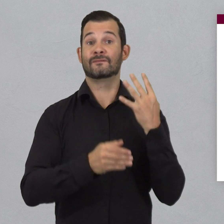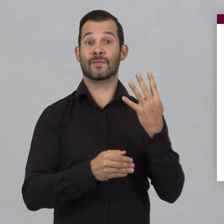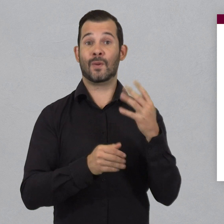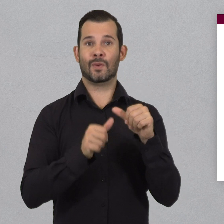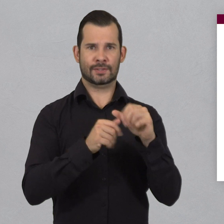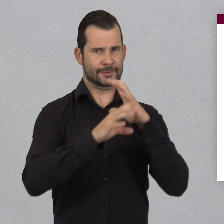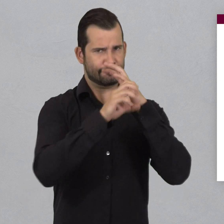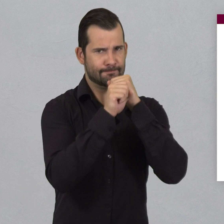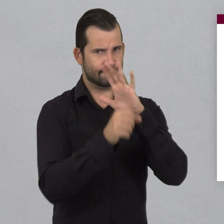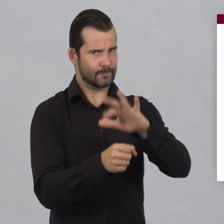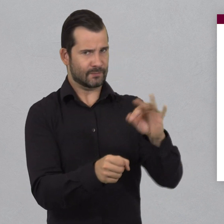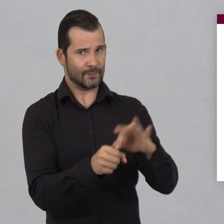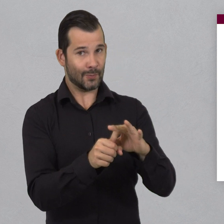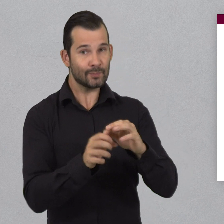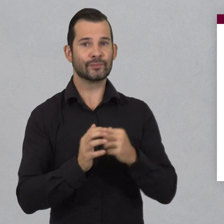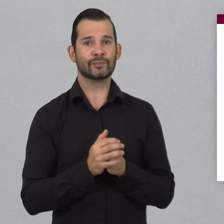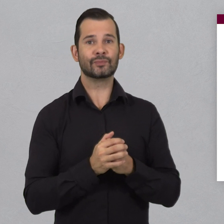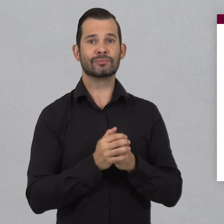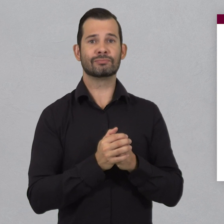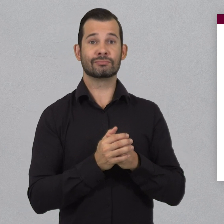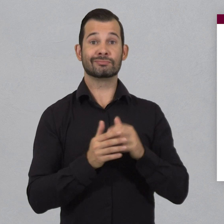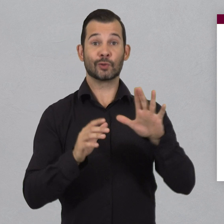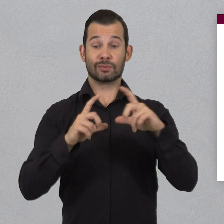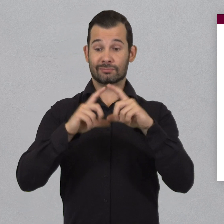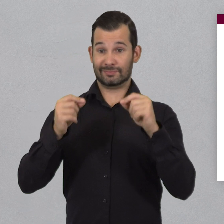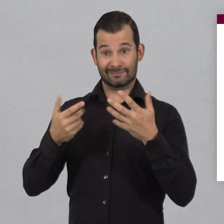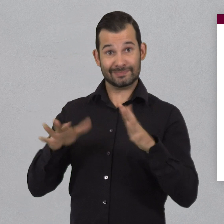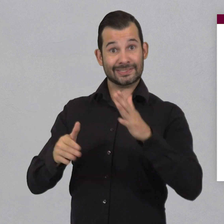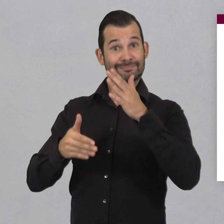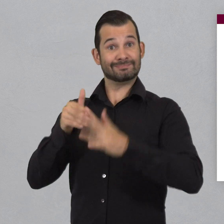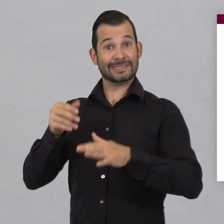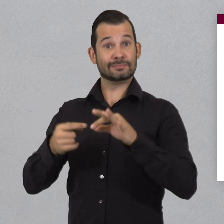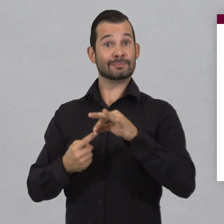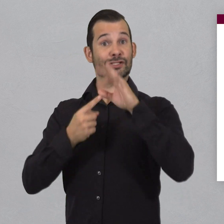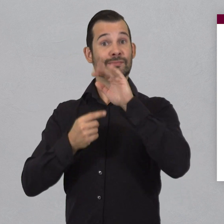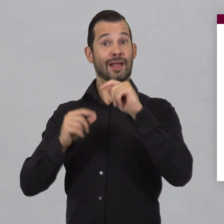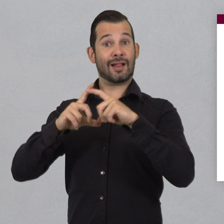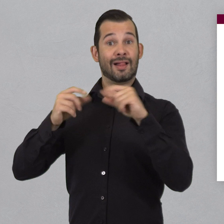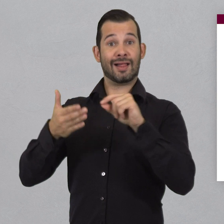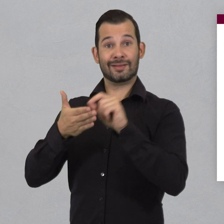Keep your vote secret. Place your completed special ballot